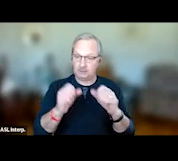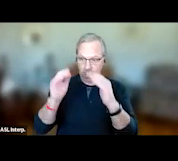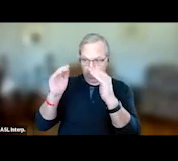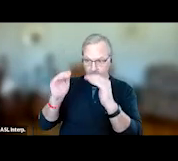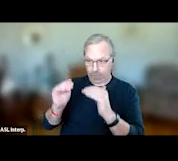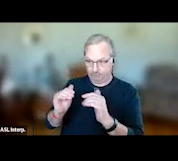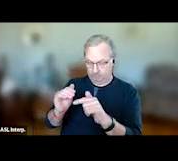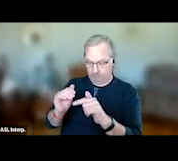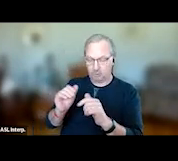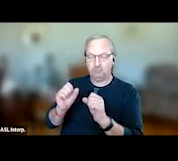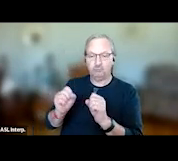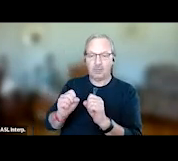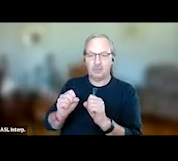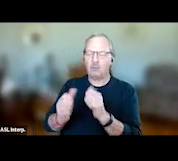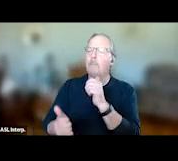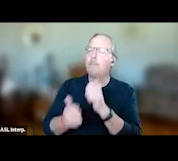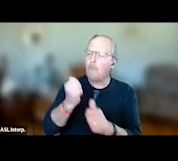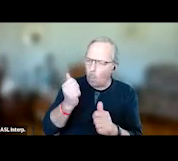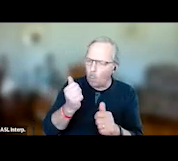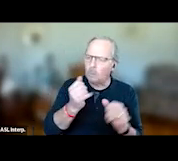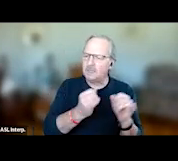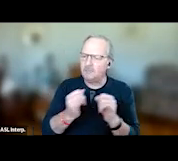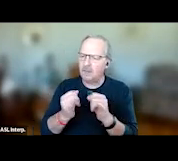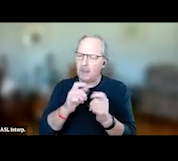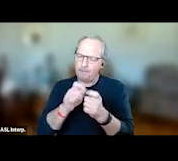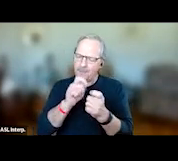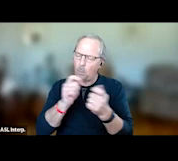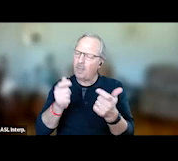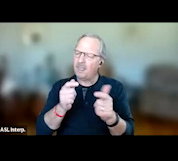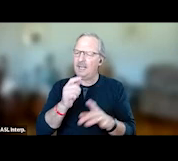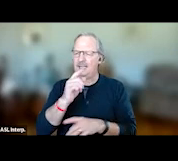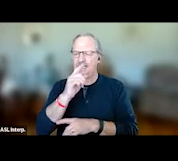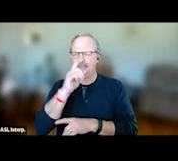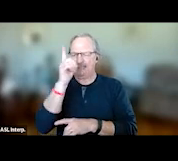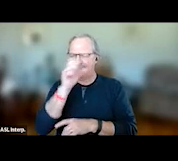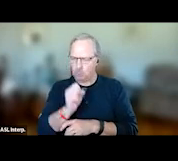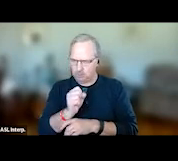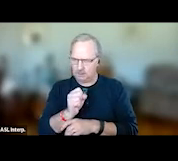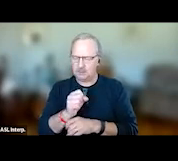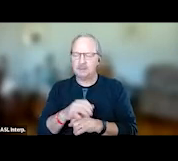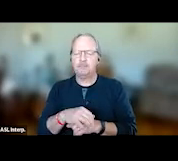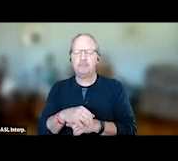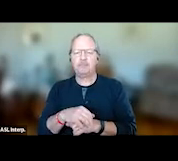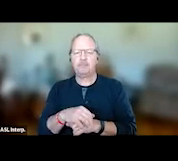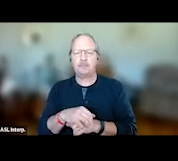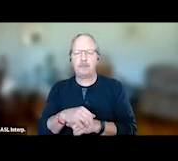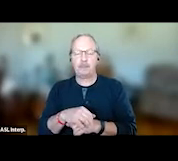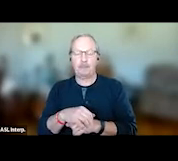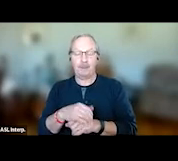for most individuals, particularly those with psychosis. So, I mean, unless we have a lot of training